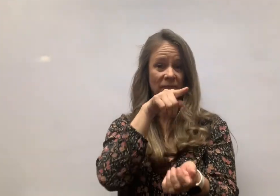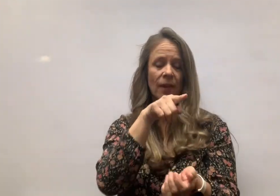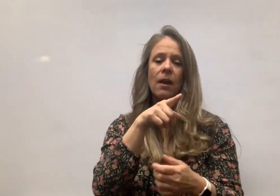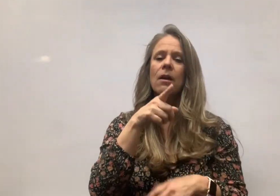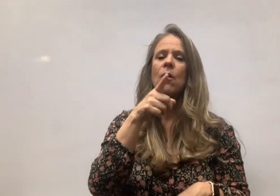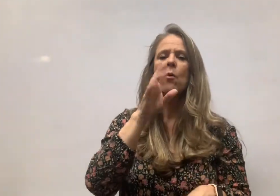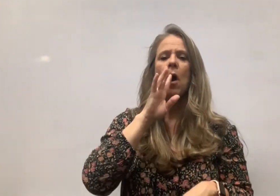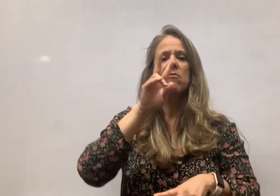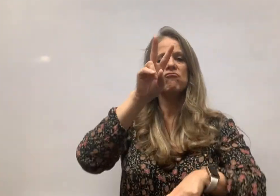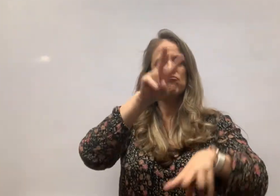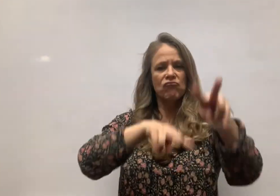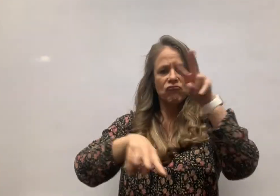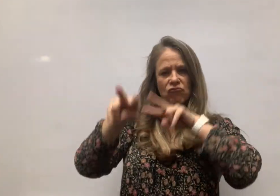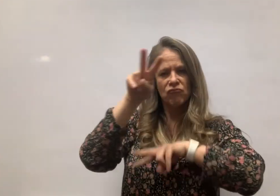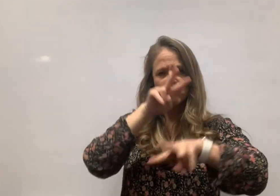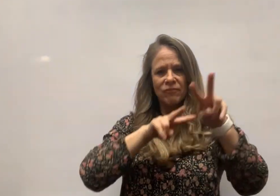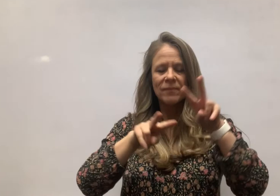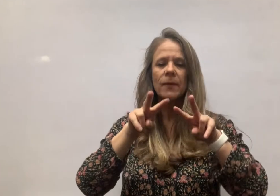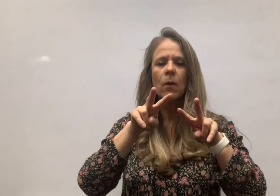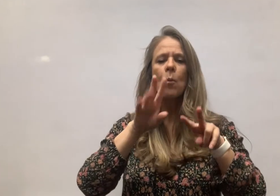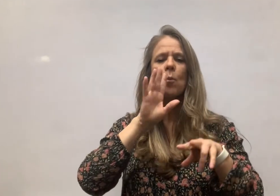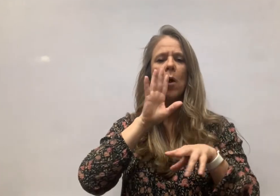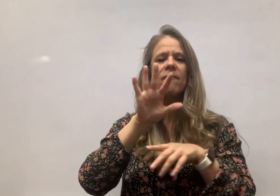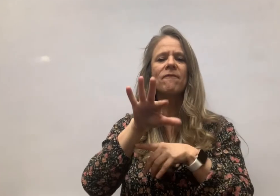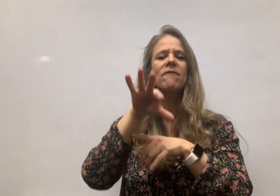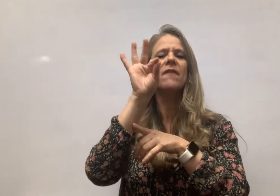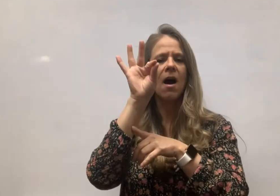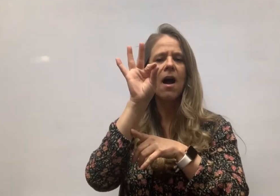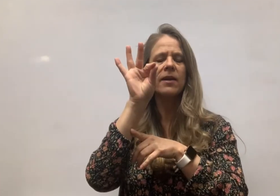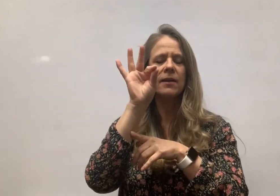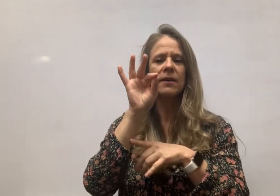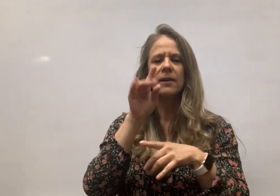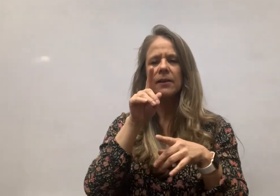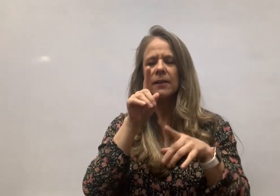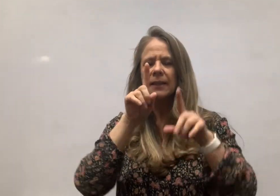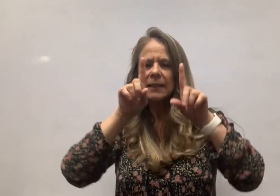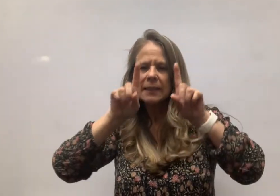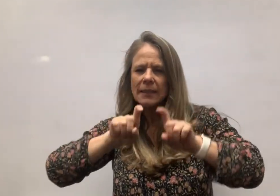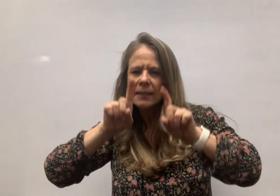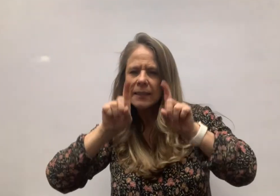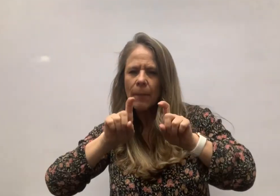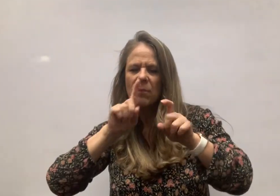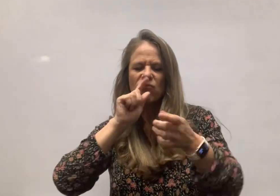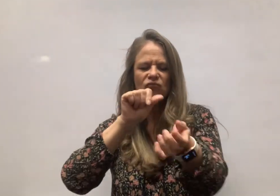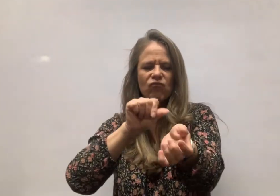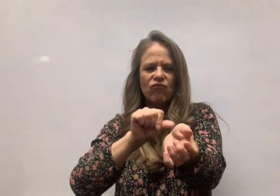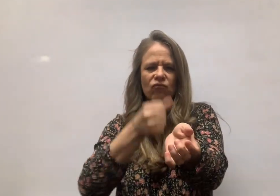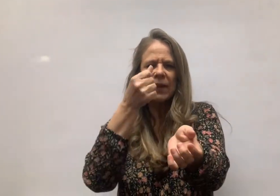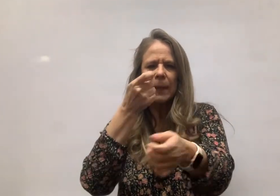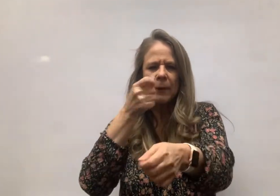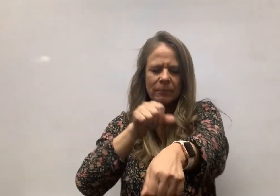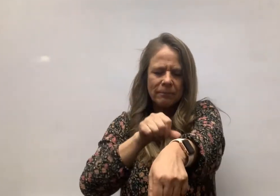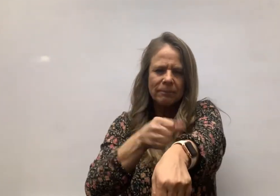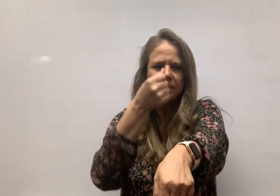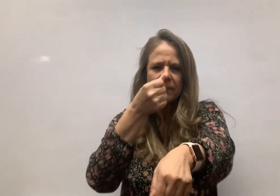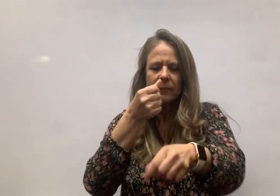They take a piece of the affected skin like a biospy and examine your body to find a piece of the affected skin